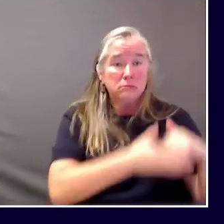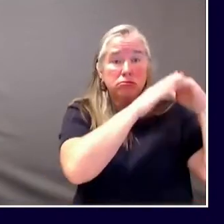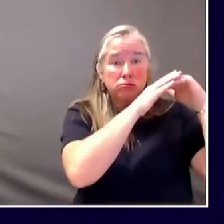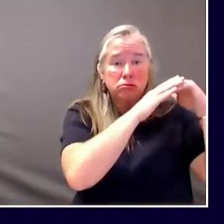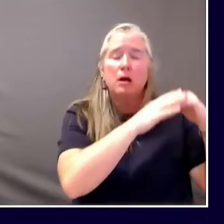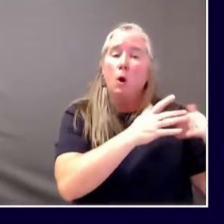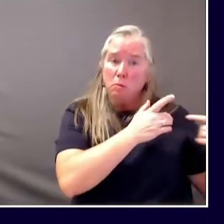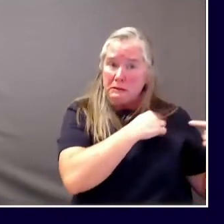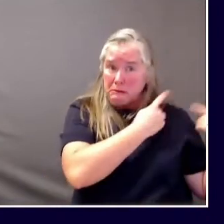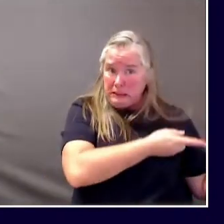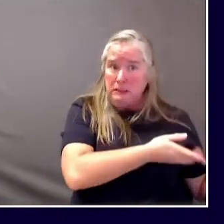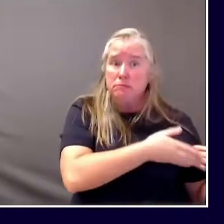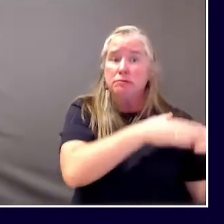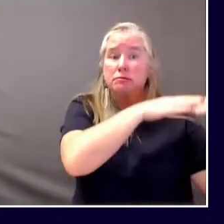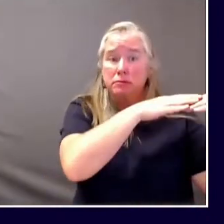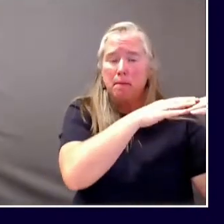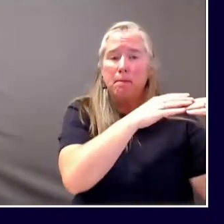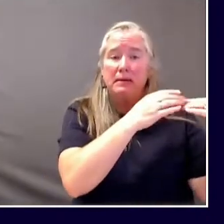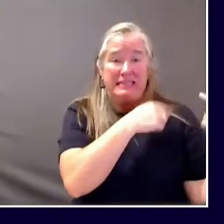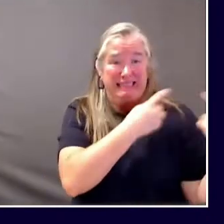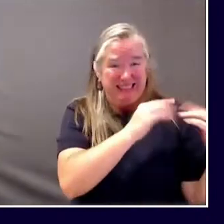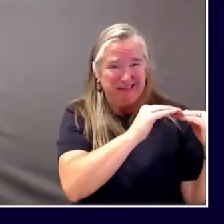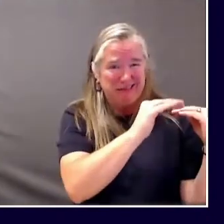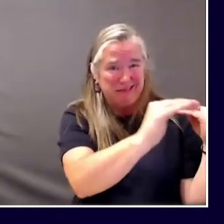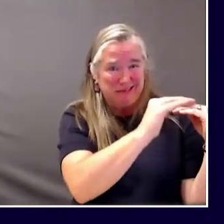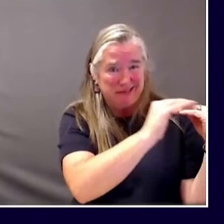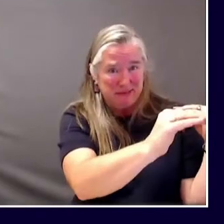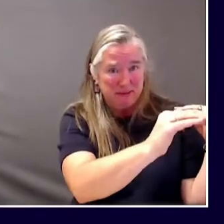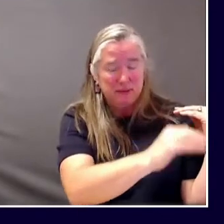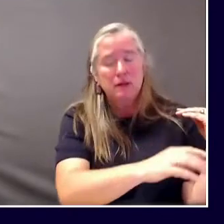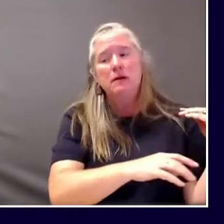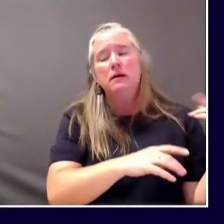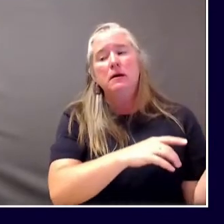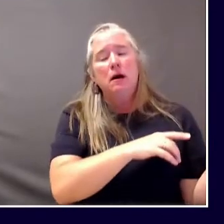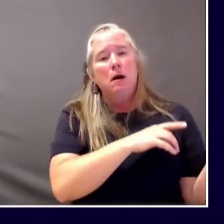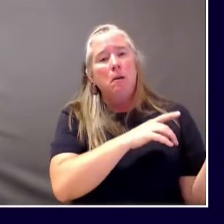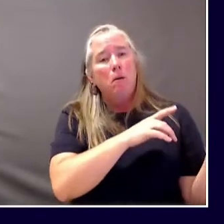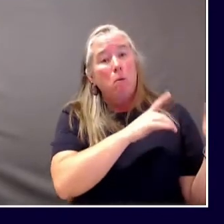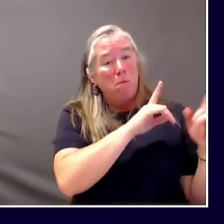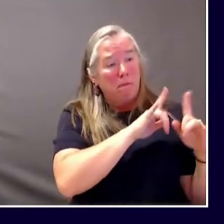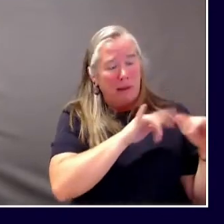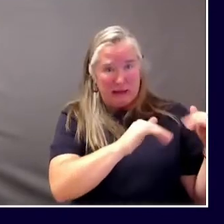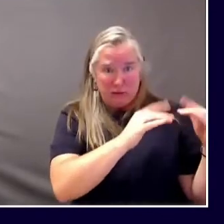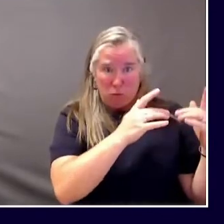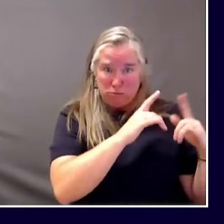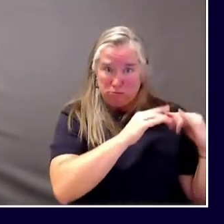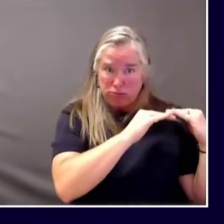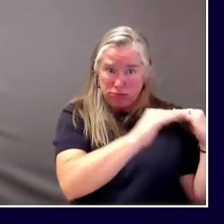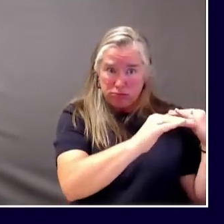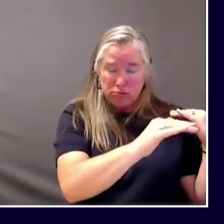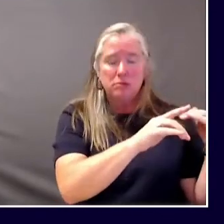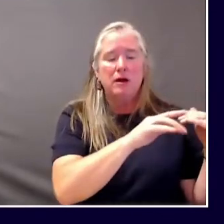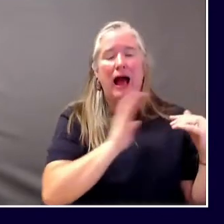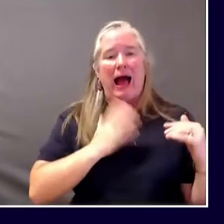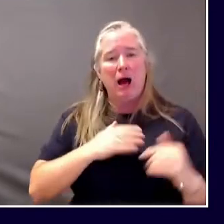such as our positivity rate going up and now hospitalization